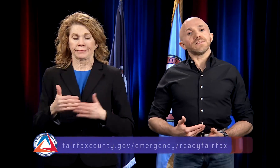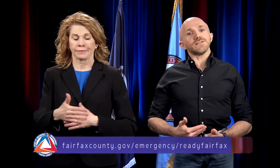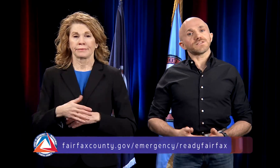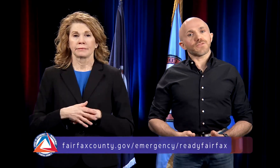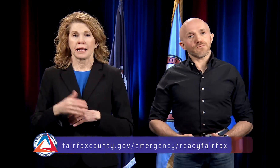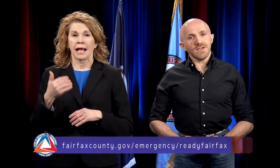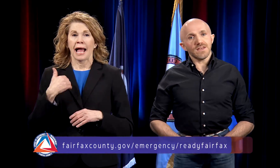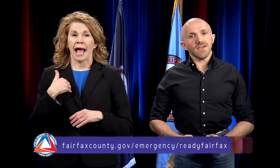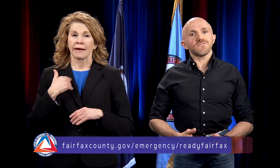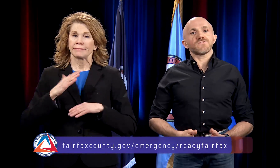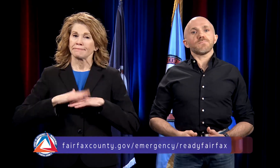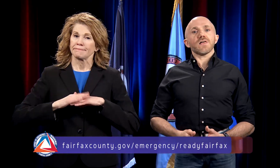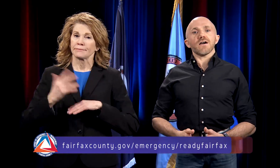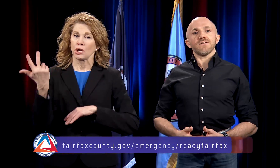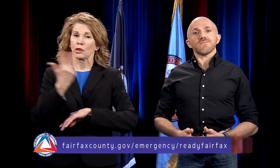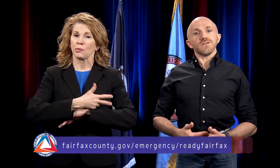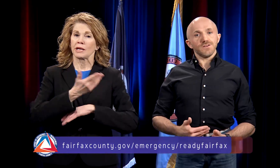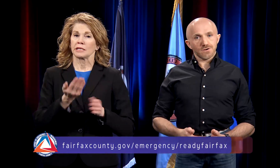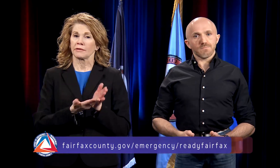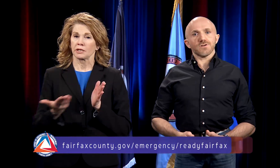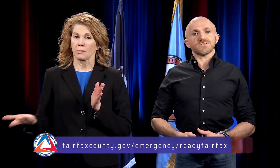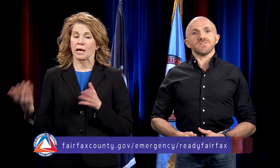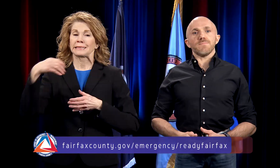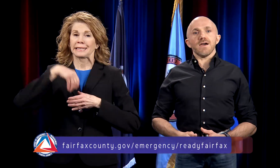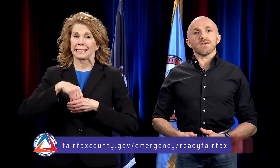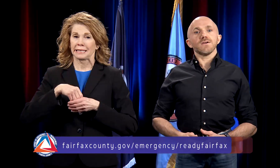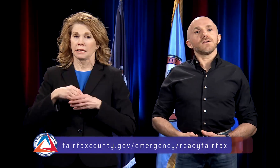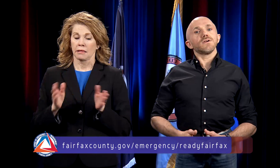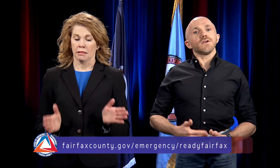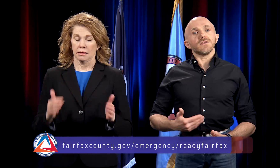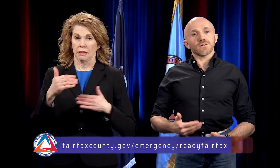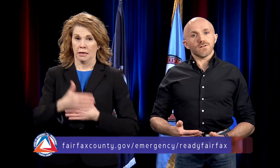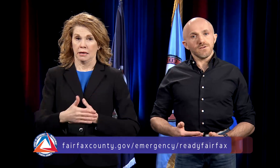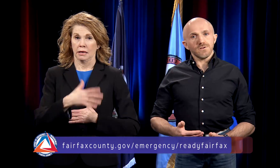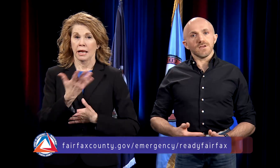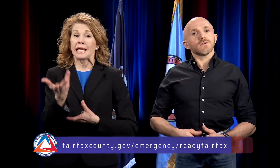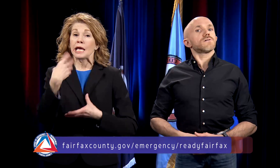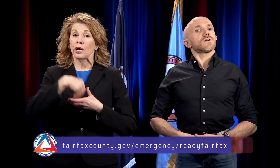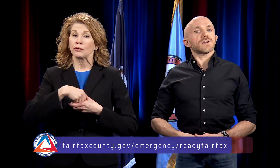at least 3 days of supplies in your emergency bag, including